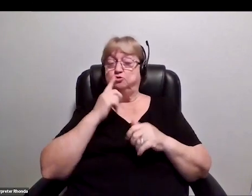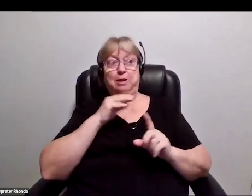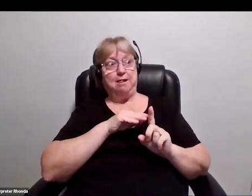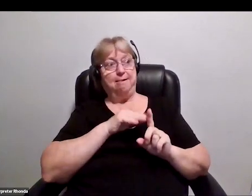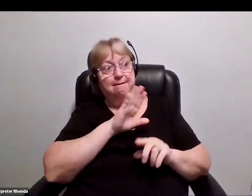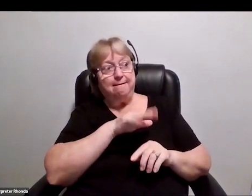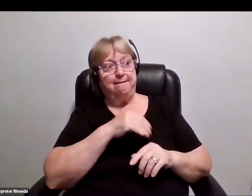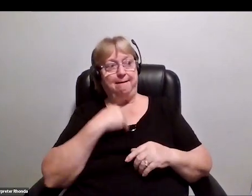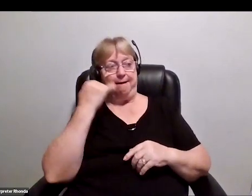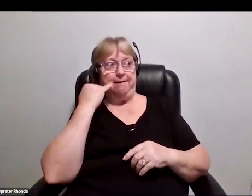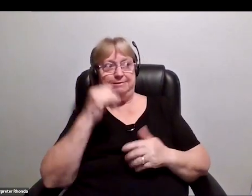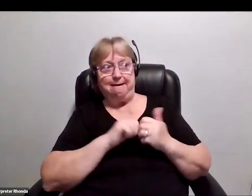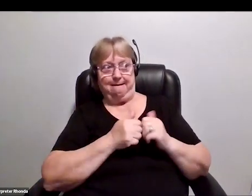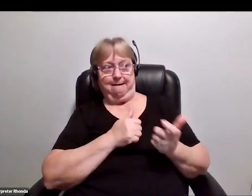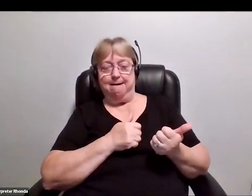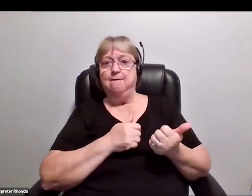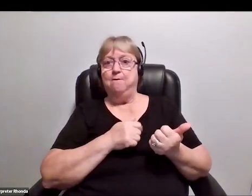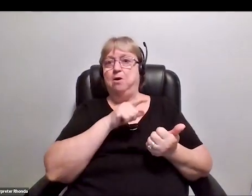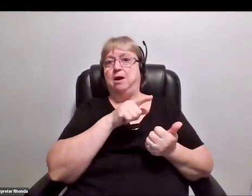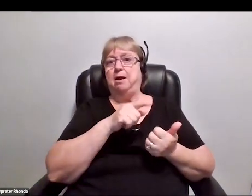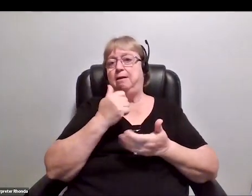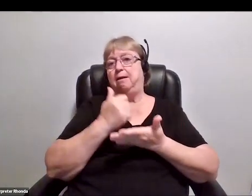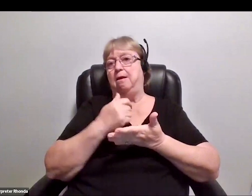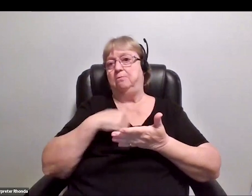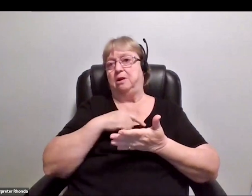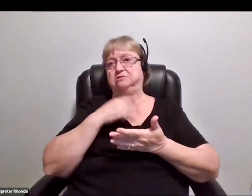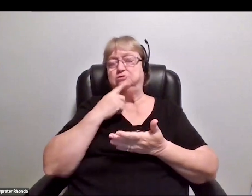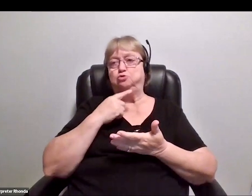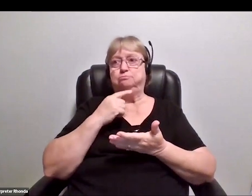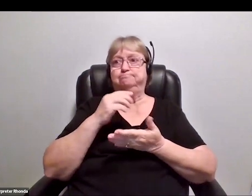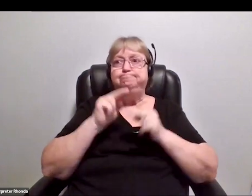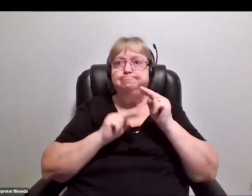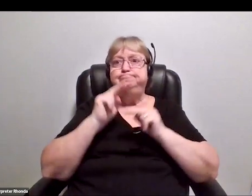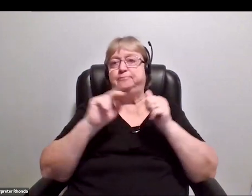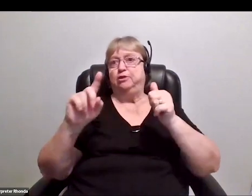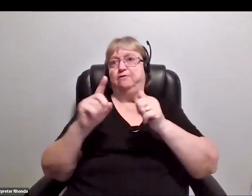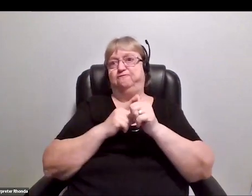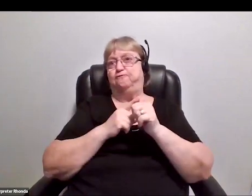How do we do it?" He helped work with us and helped build the first prototype that we had.